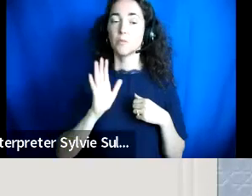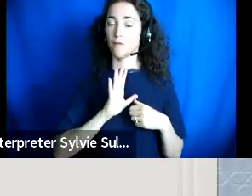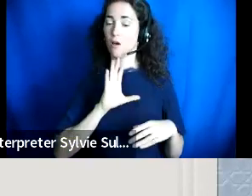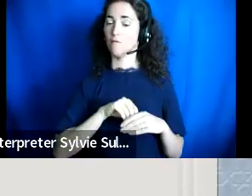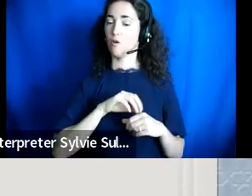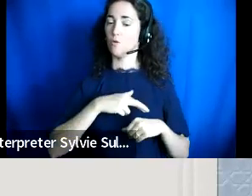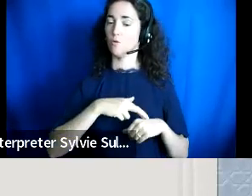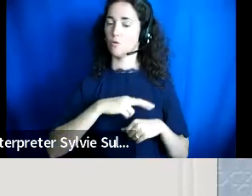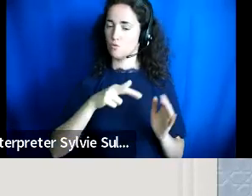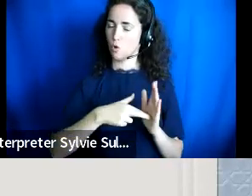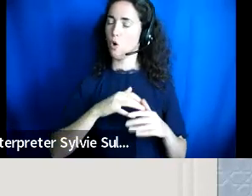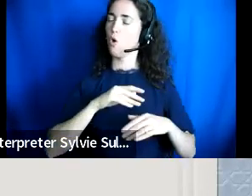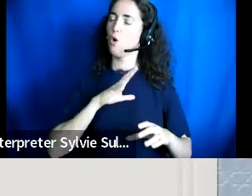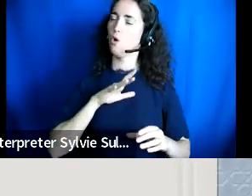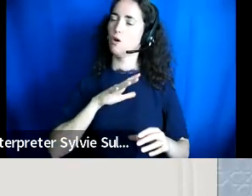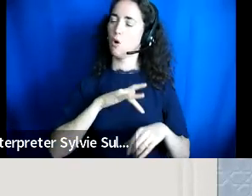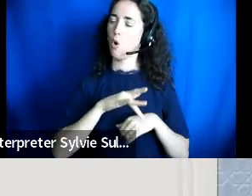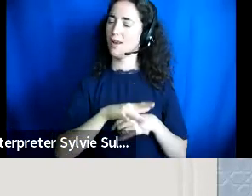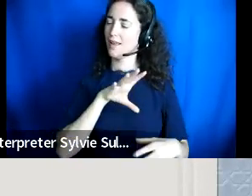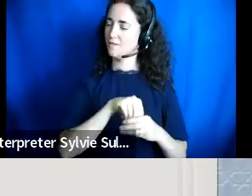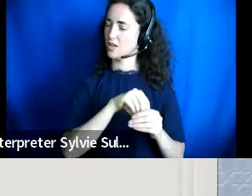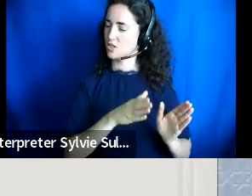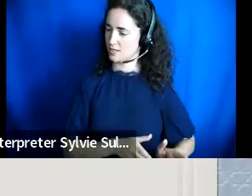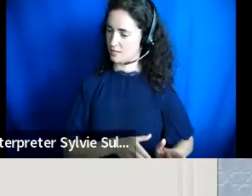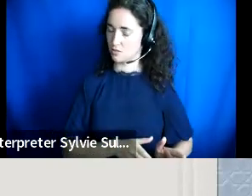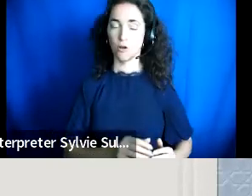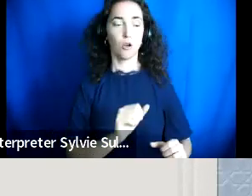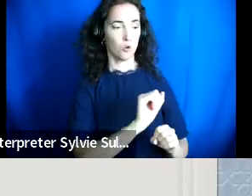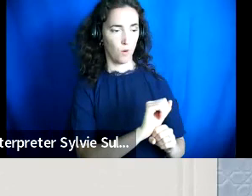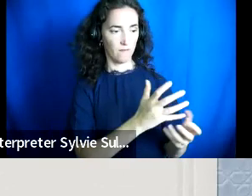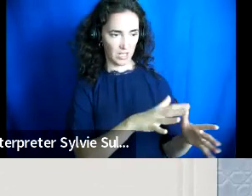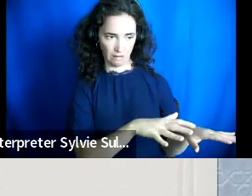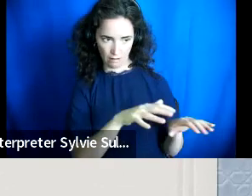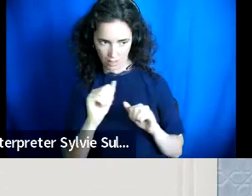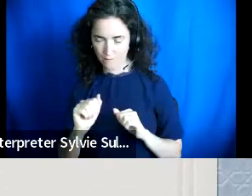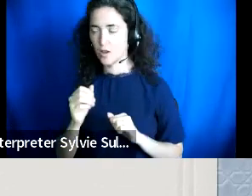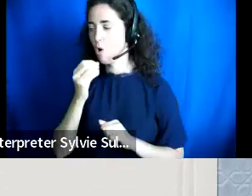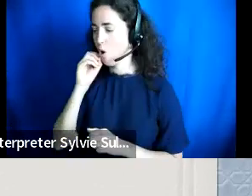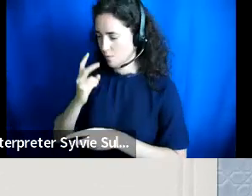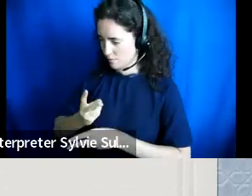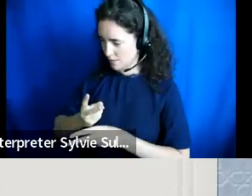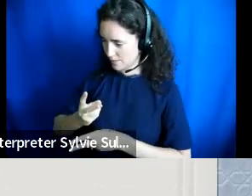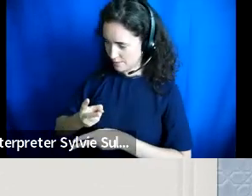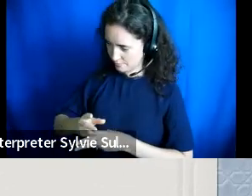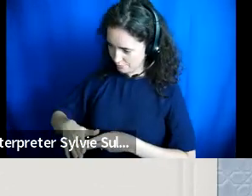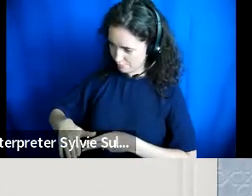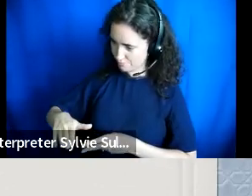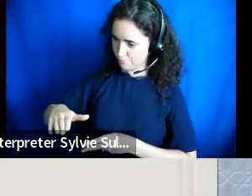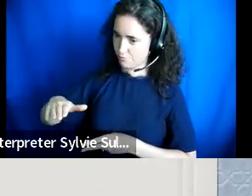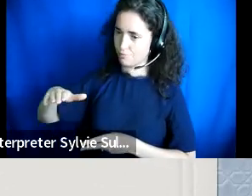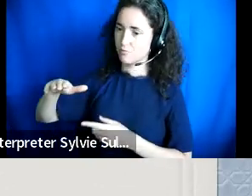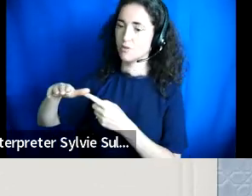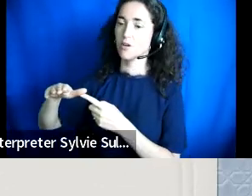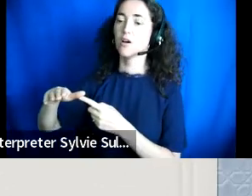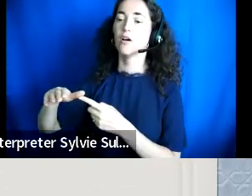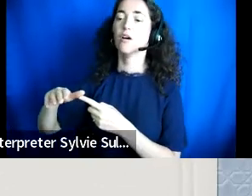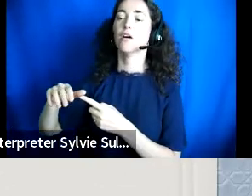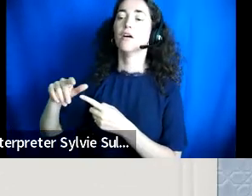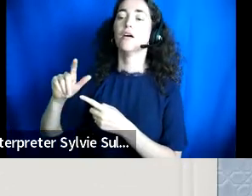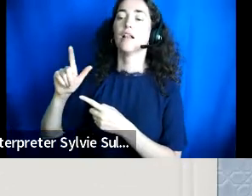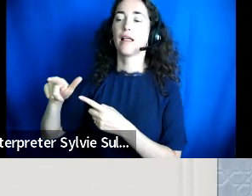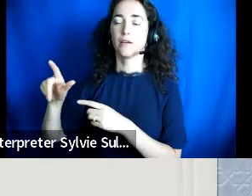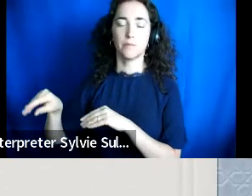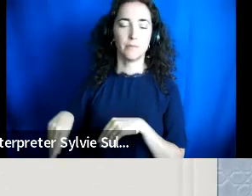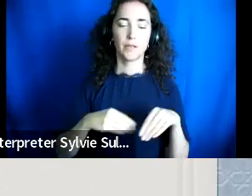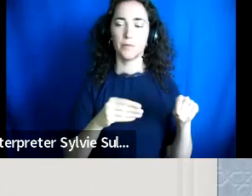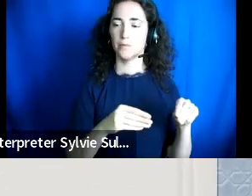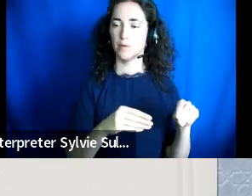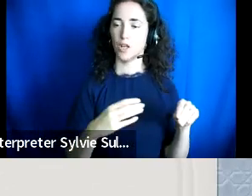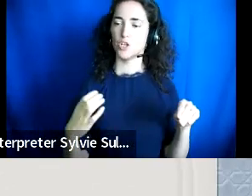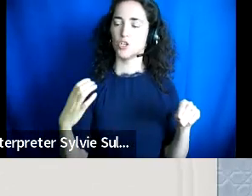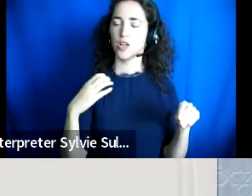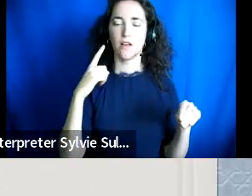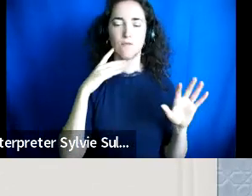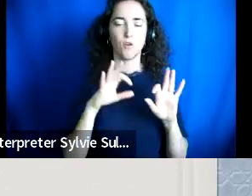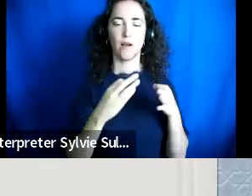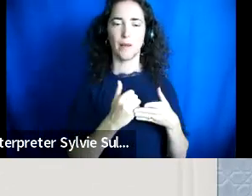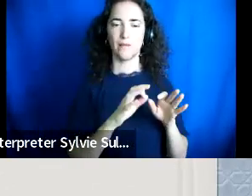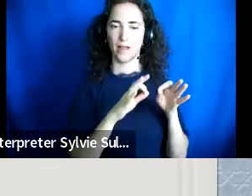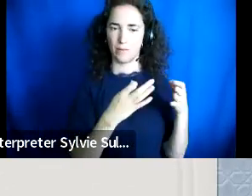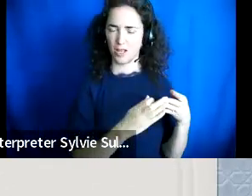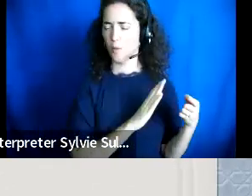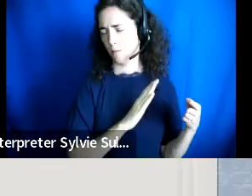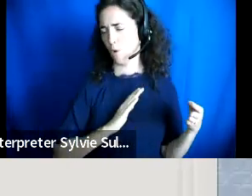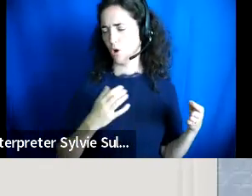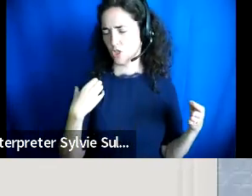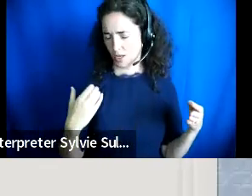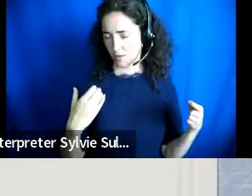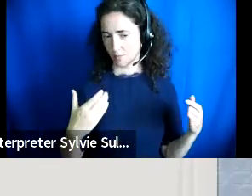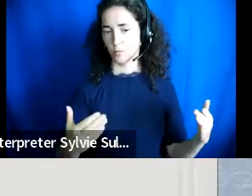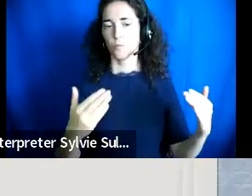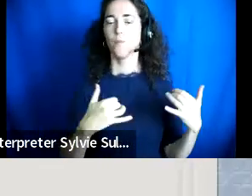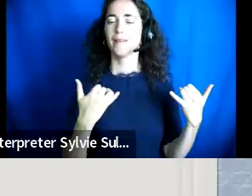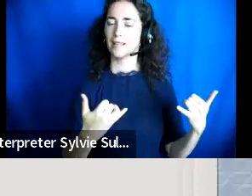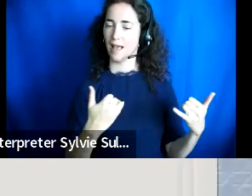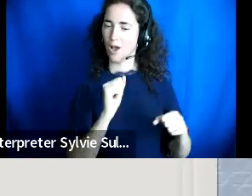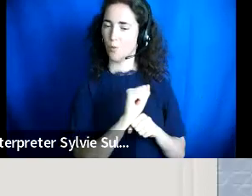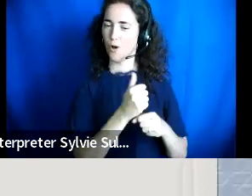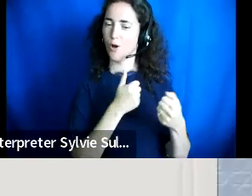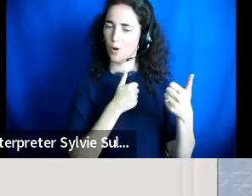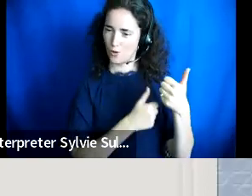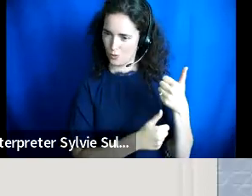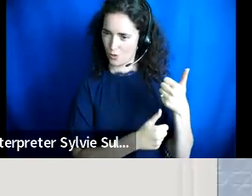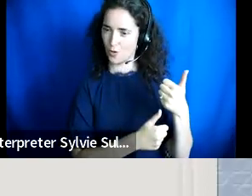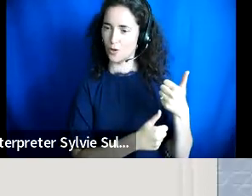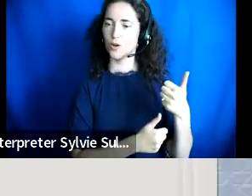Then one day left employment to stay home and take care of our child Rogan to the role of board chair for families helping families of the Canadian, and then now as an employee Bears the disabilities